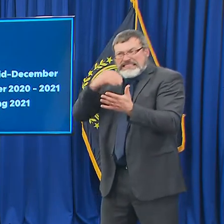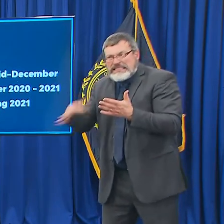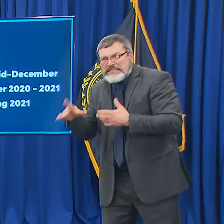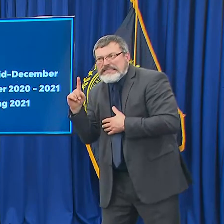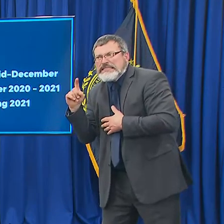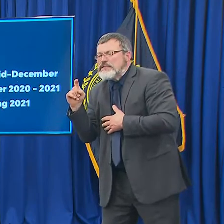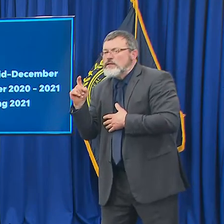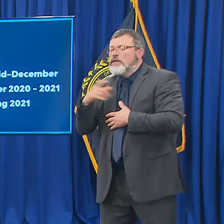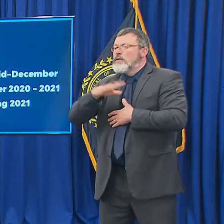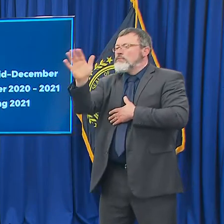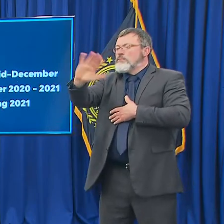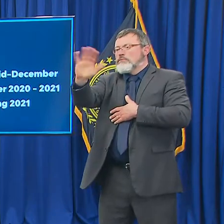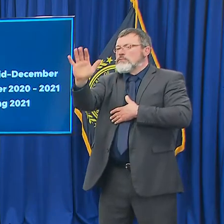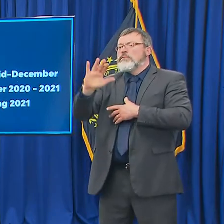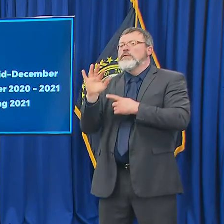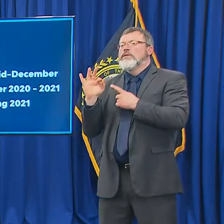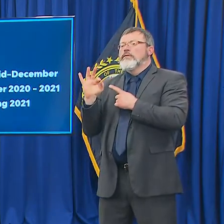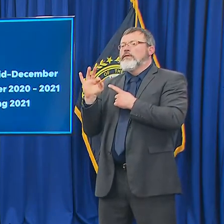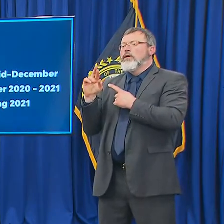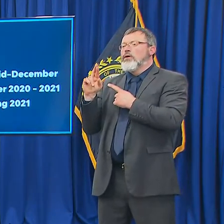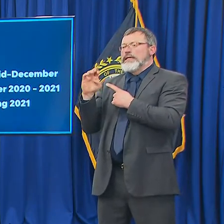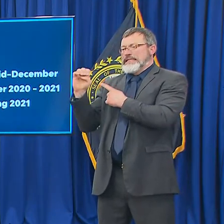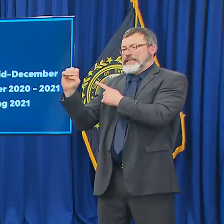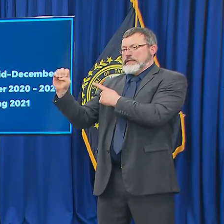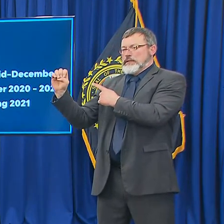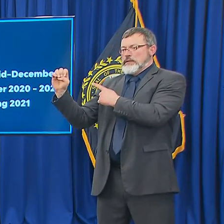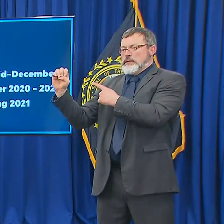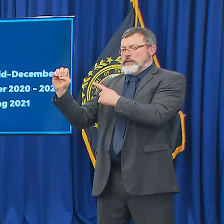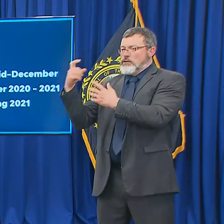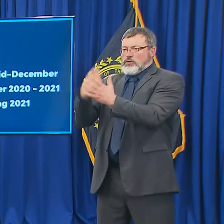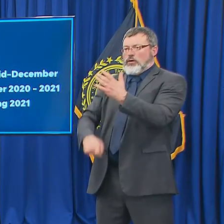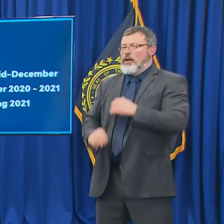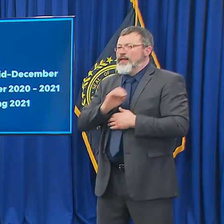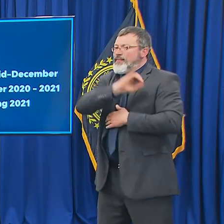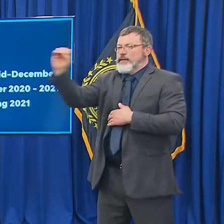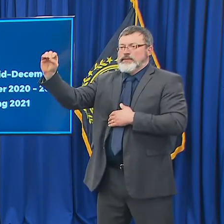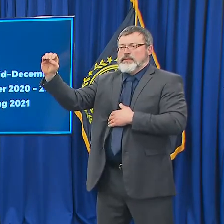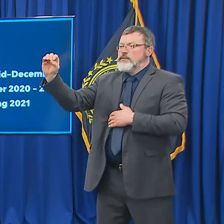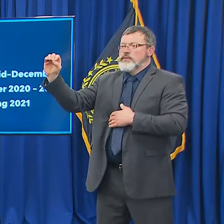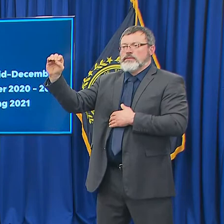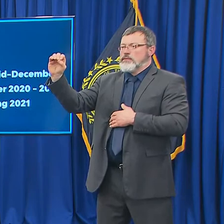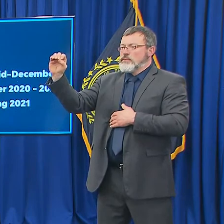Chan thank you guys very much.